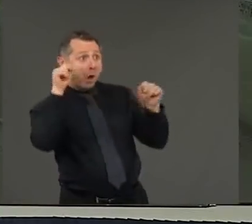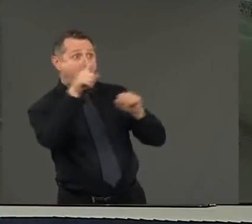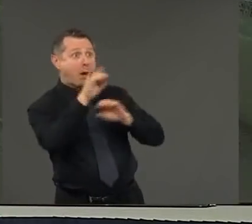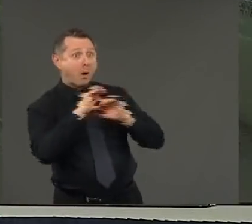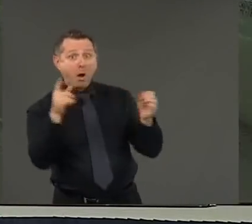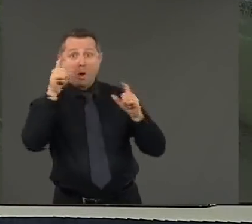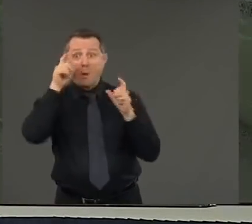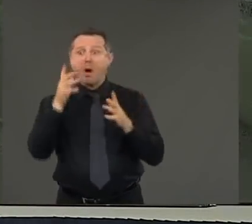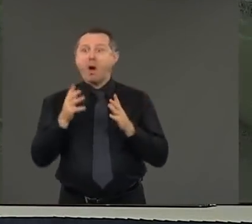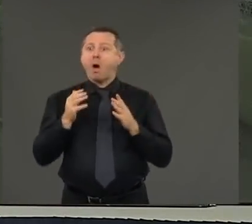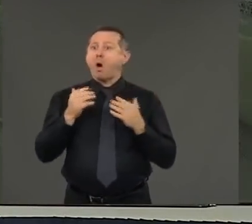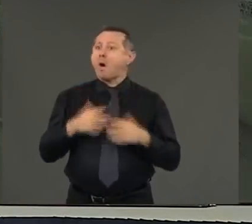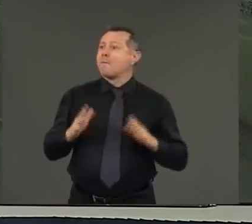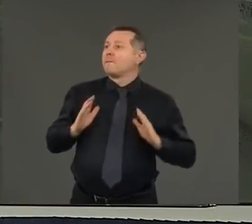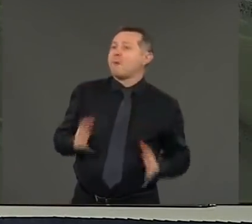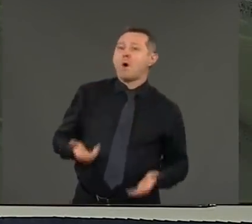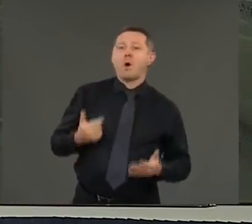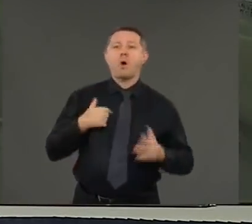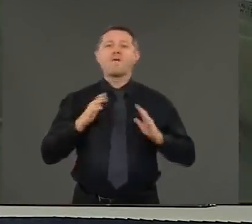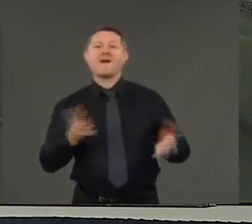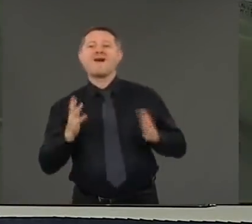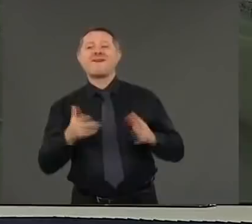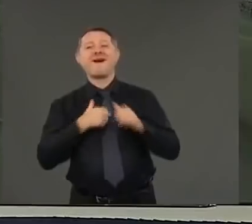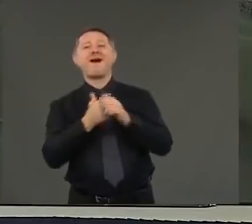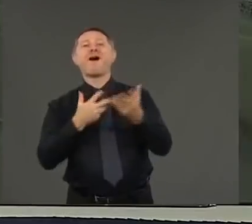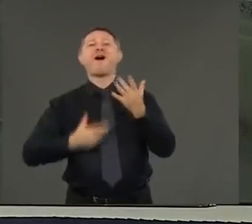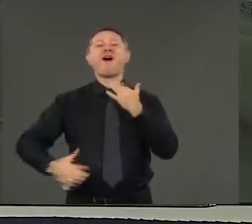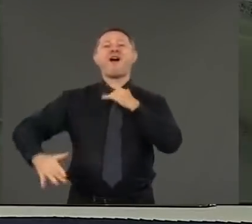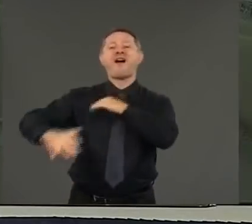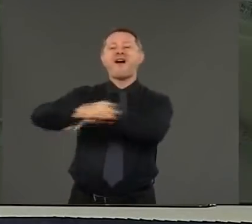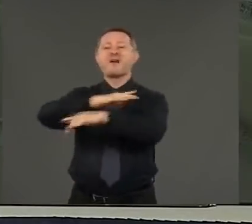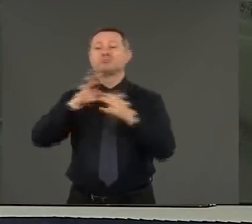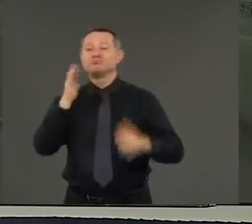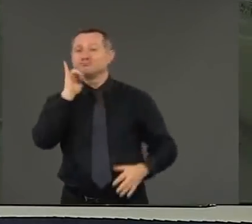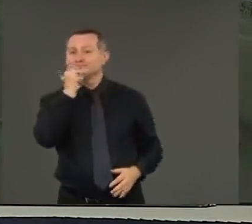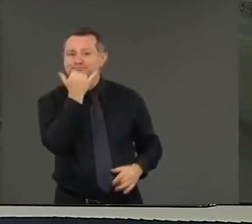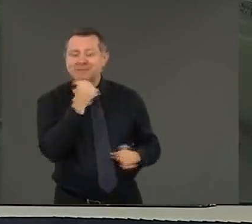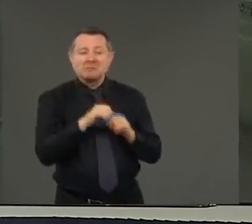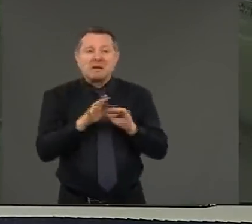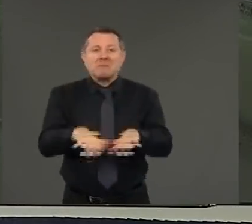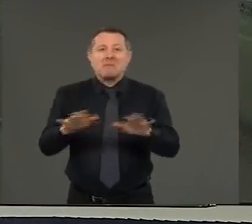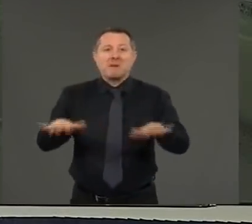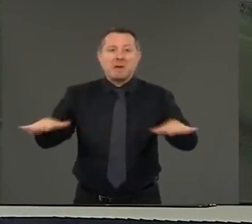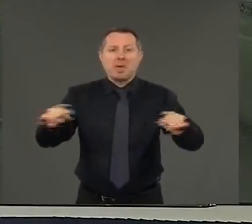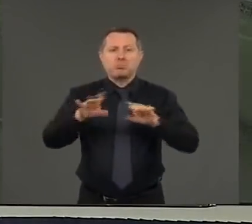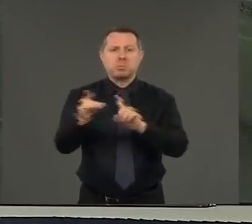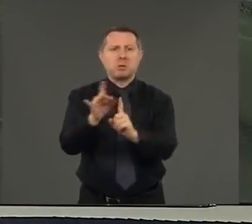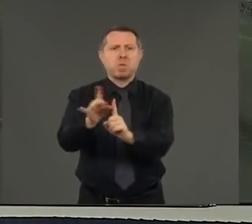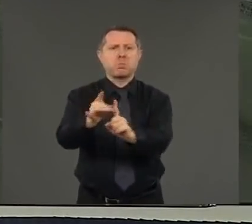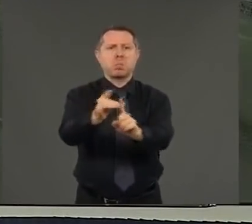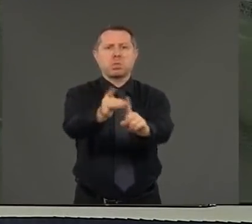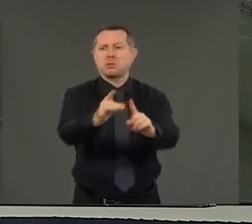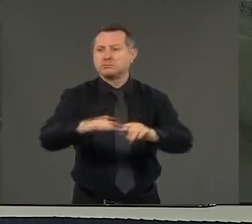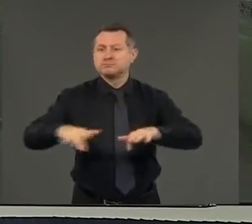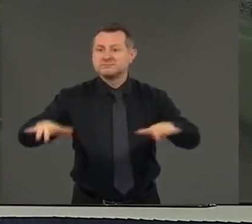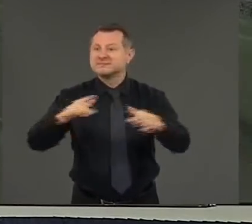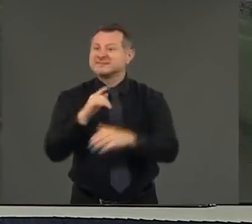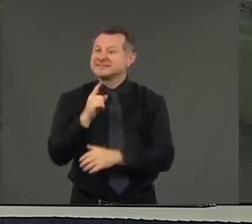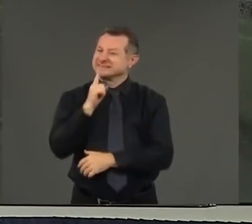THEN THERE'S NO ISSUE. BUT HE SAYS TO THE AMERICAN PEOPLE THERE IS NO PROBLEM AND THEN THEY DON'T WEAR A MASK AND DON'T SOCIALLY DISTANCE AND